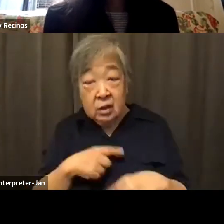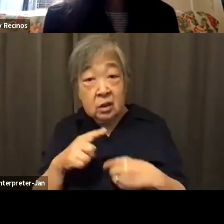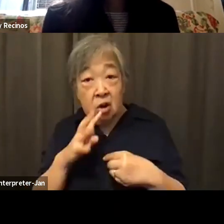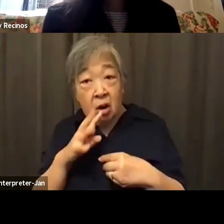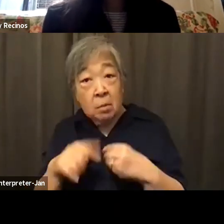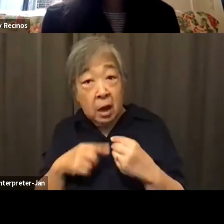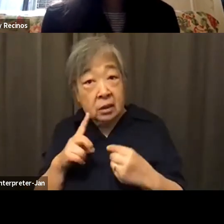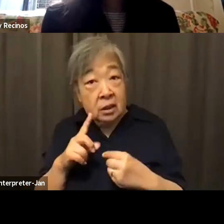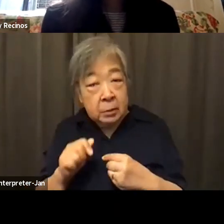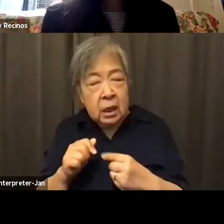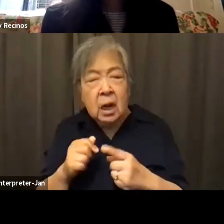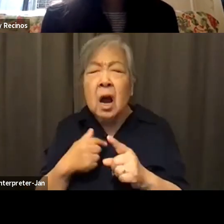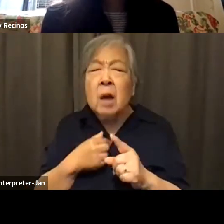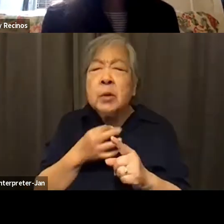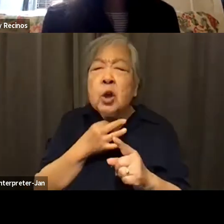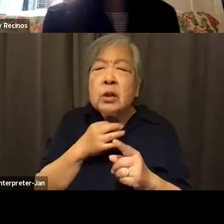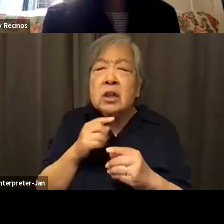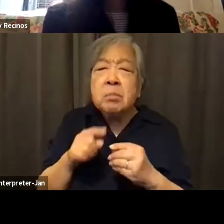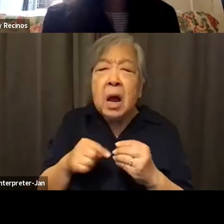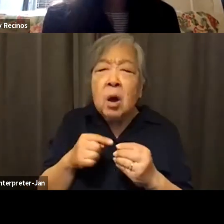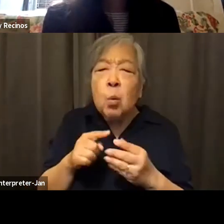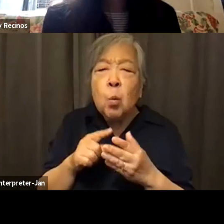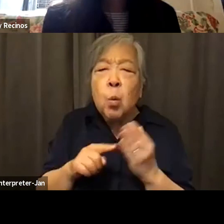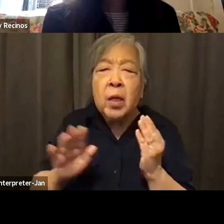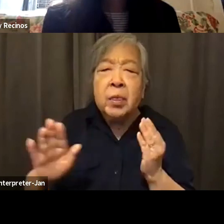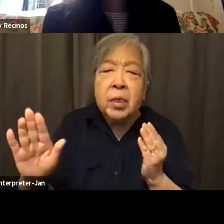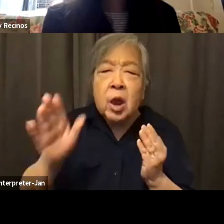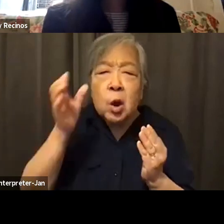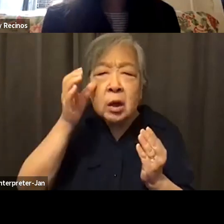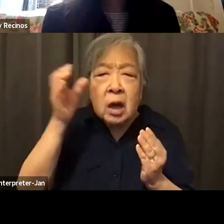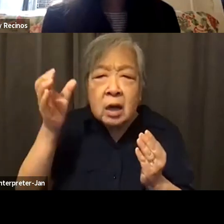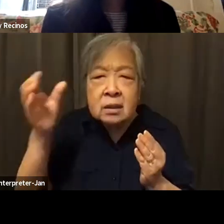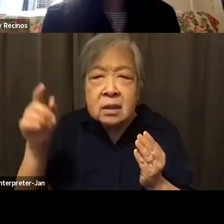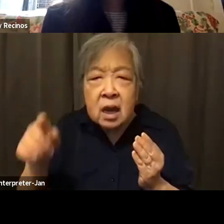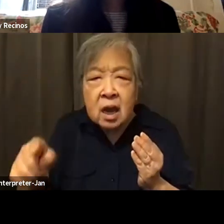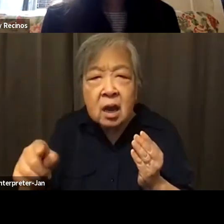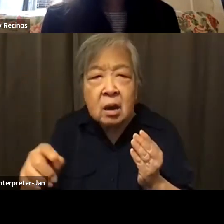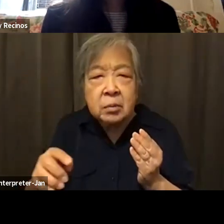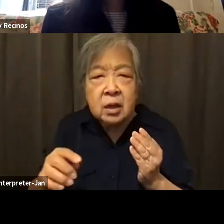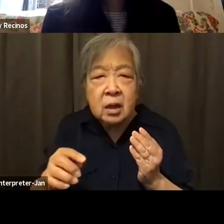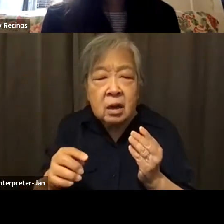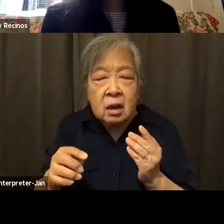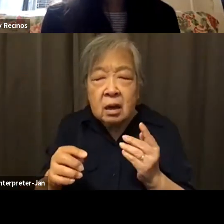I'm curious about this concept of the invisible stage and performative, like, all about the